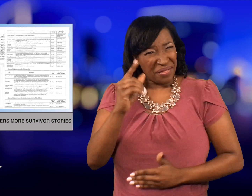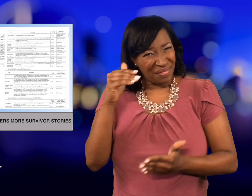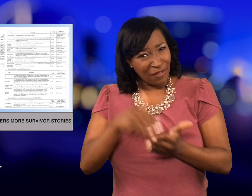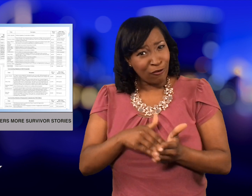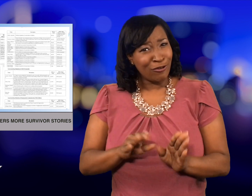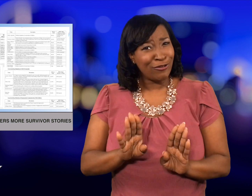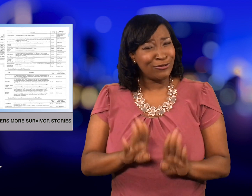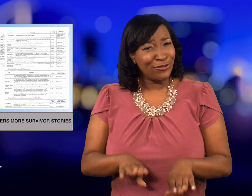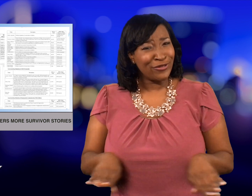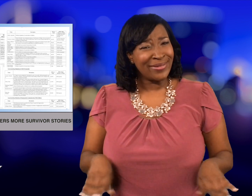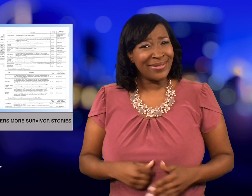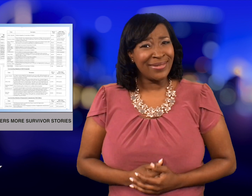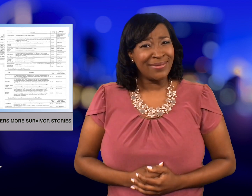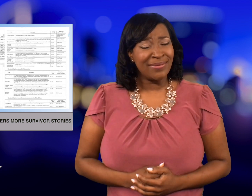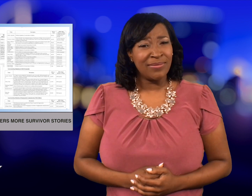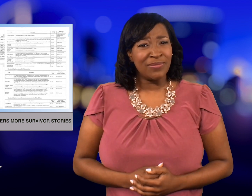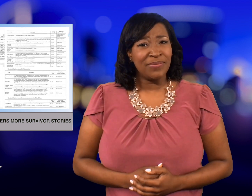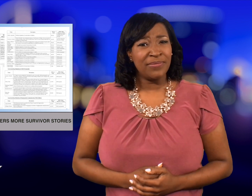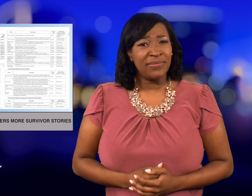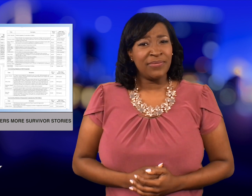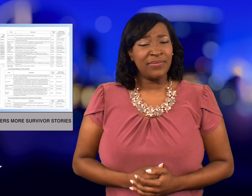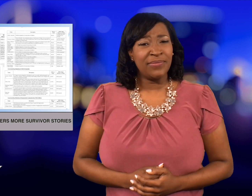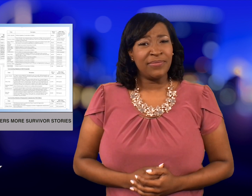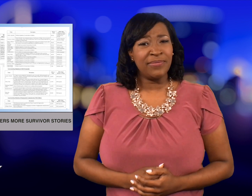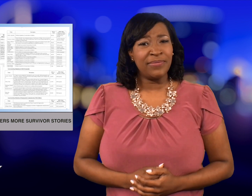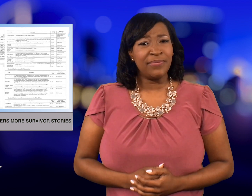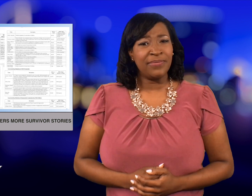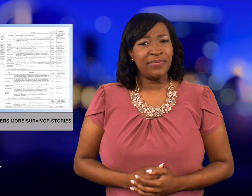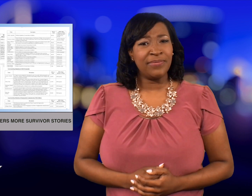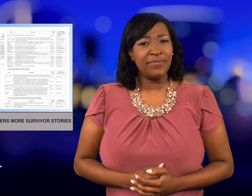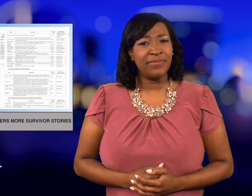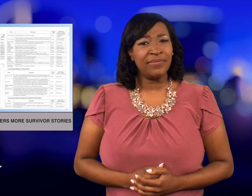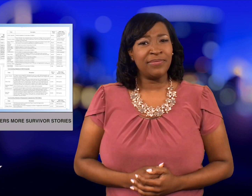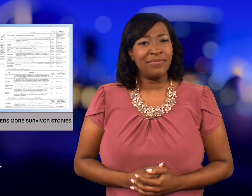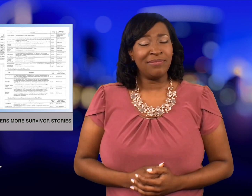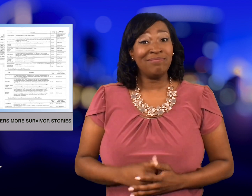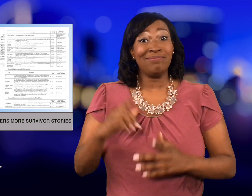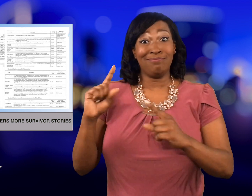more than 1,000 children.